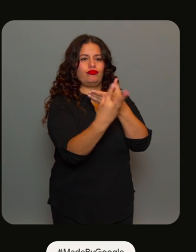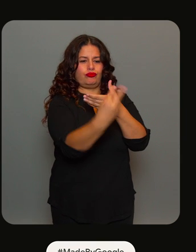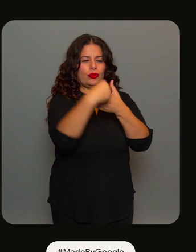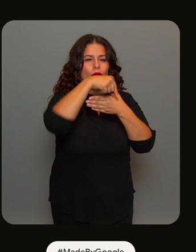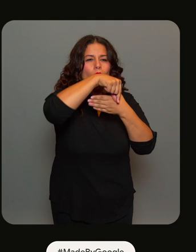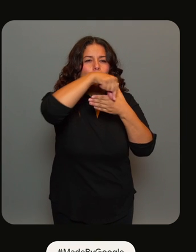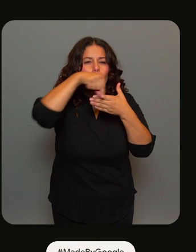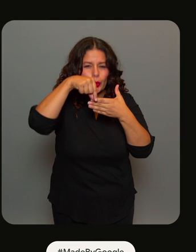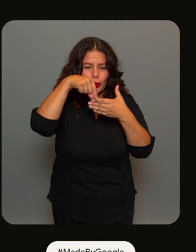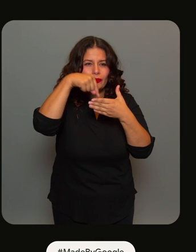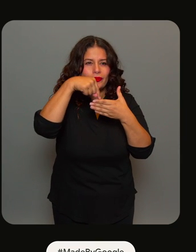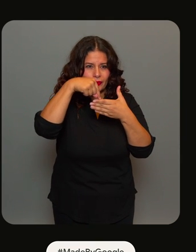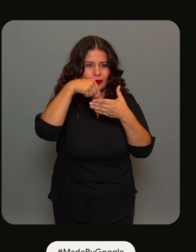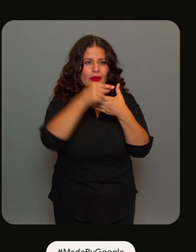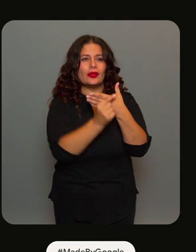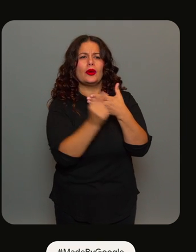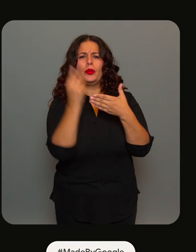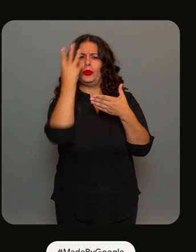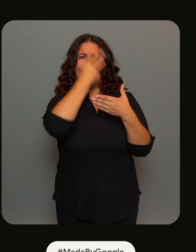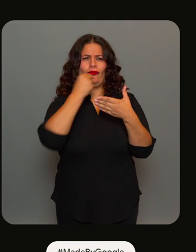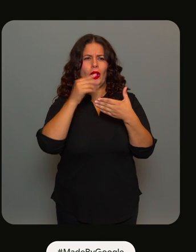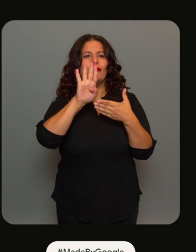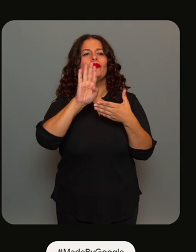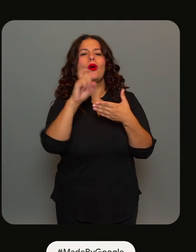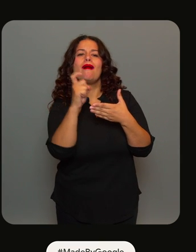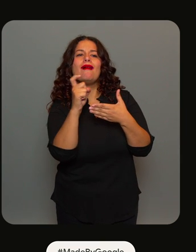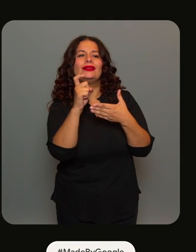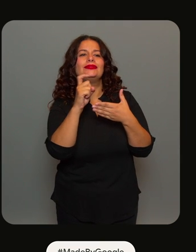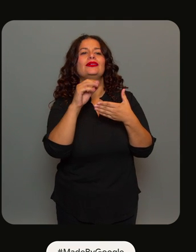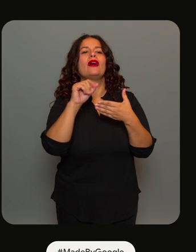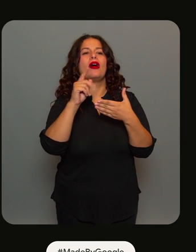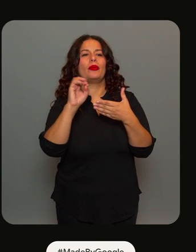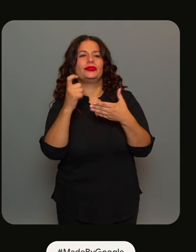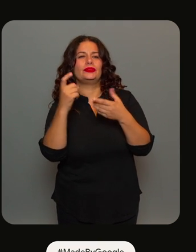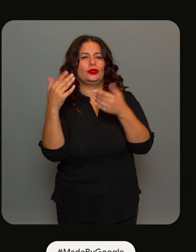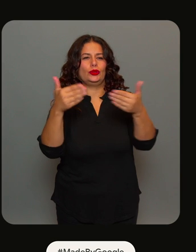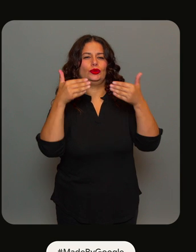The result was stunning photos at 4x optical zoom.